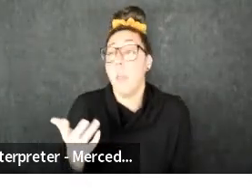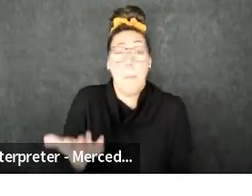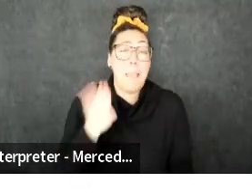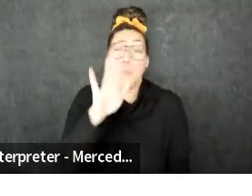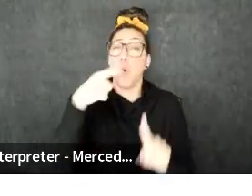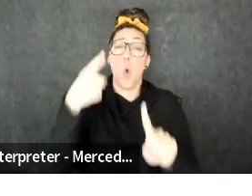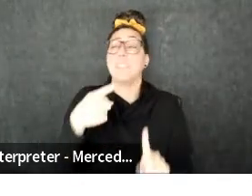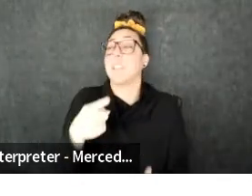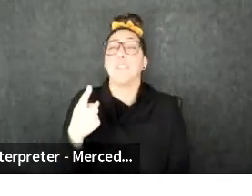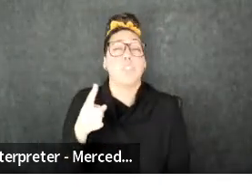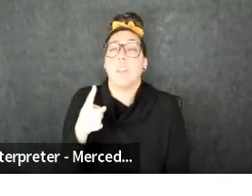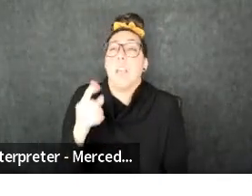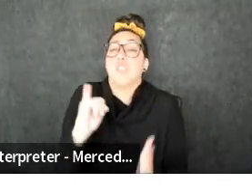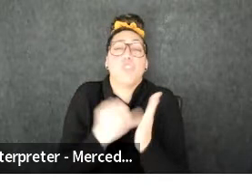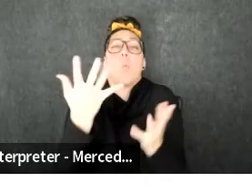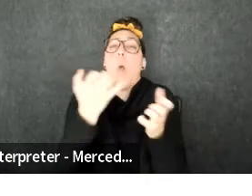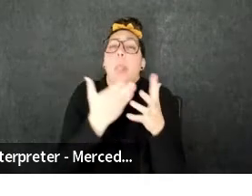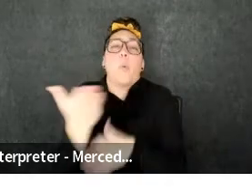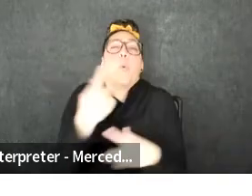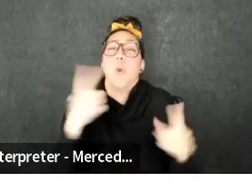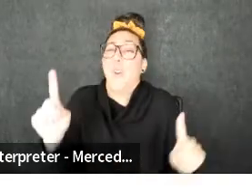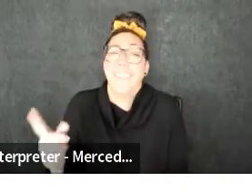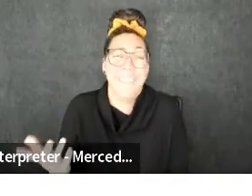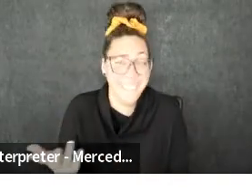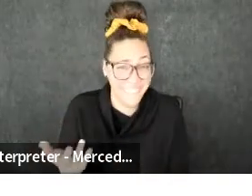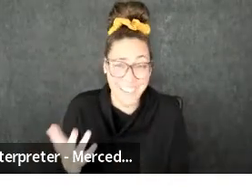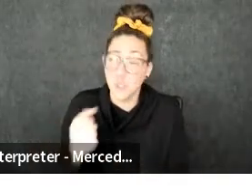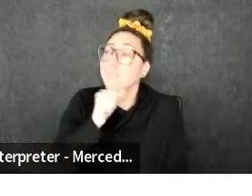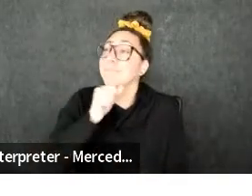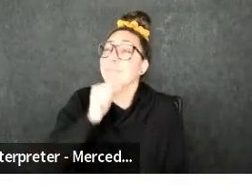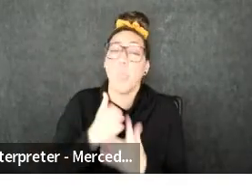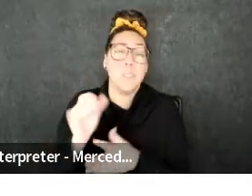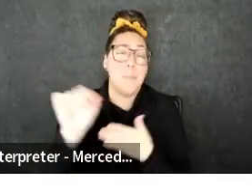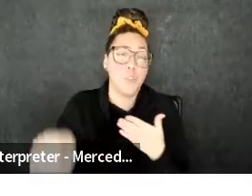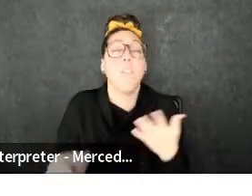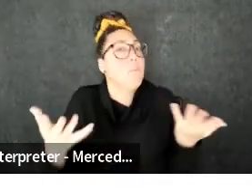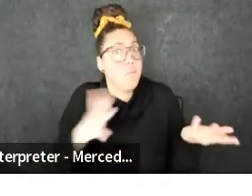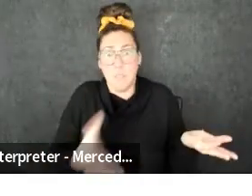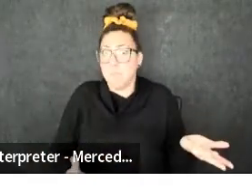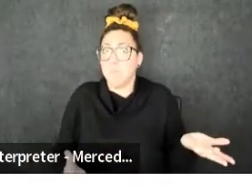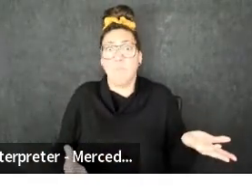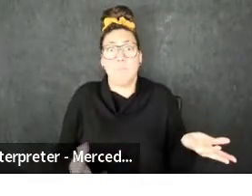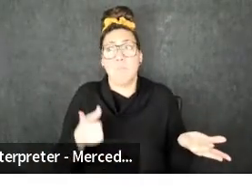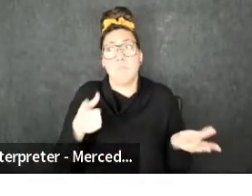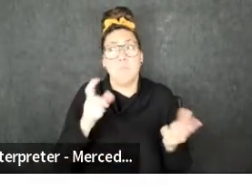And again, that's okay. Let's try to help you come up with a plan, a goal that's connected